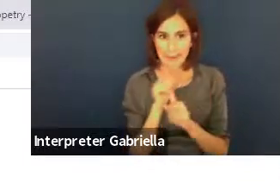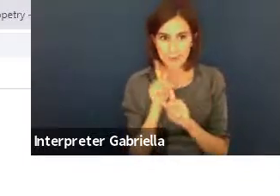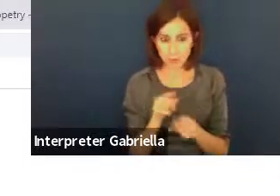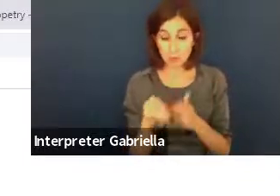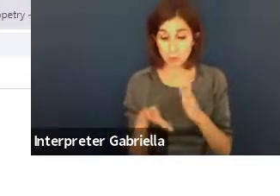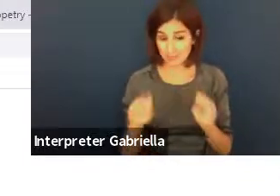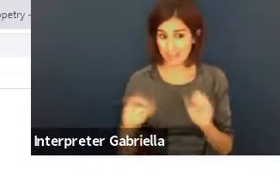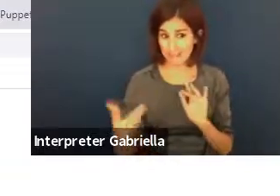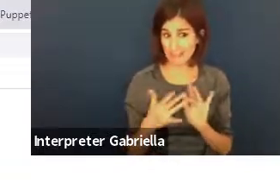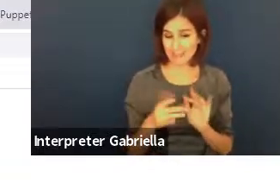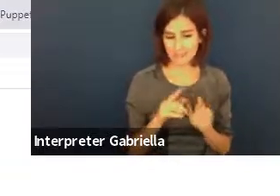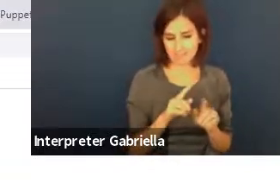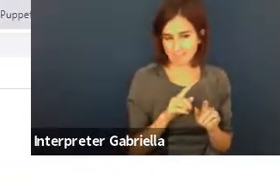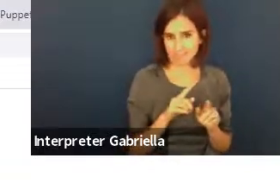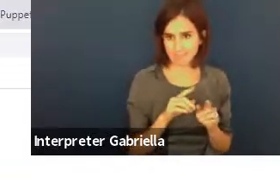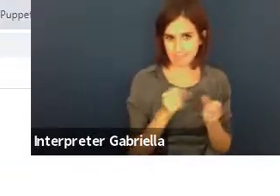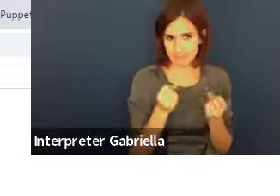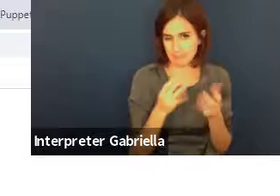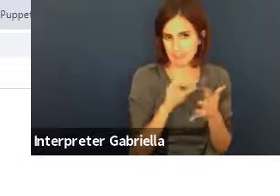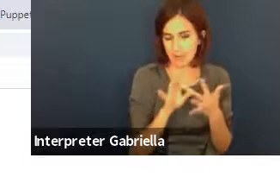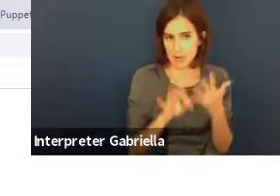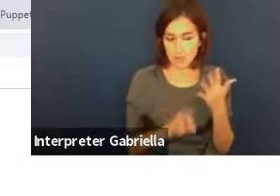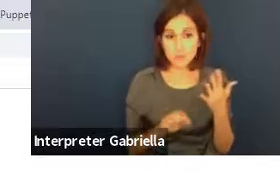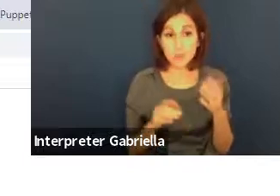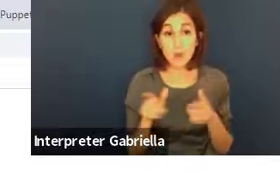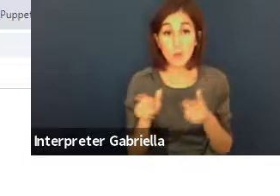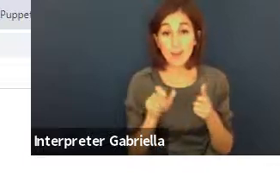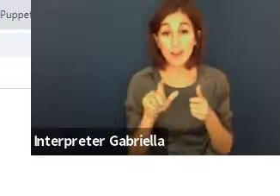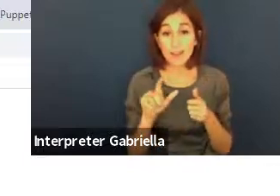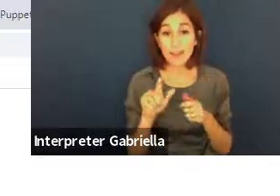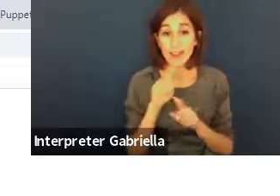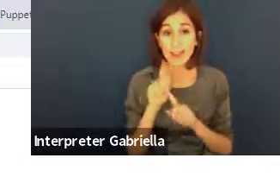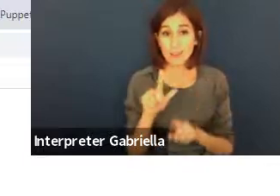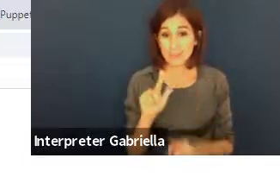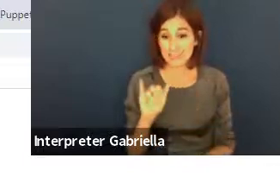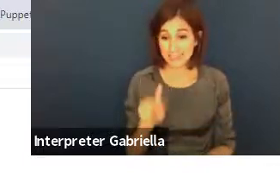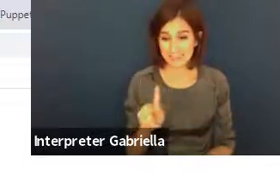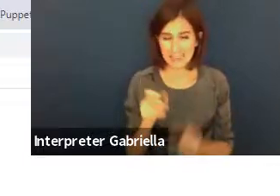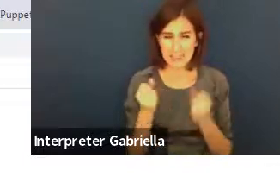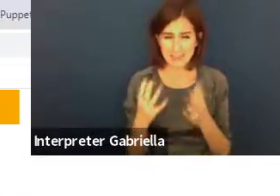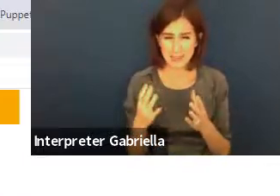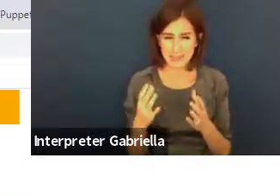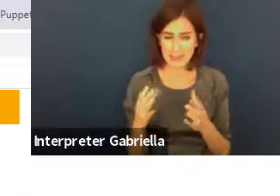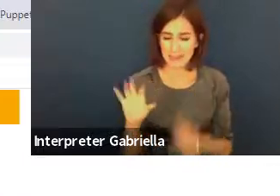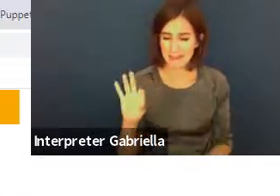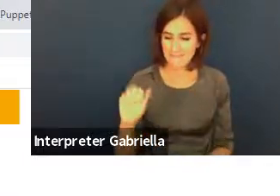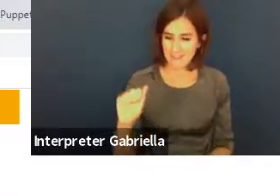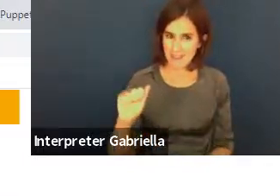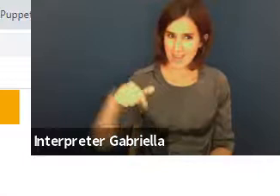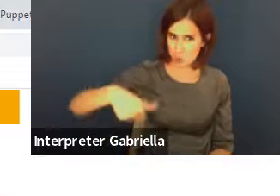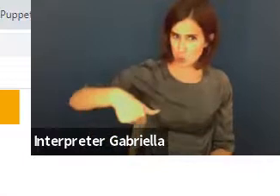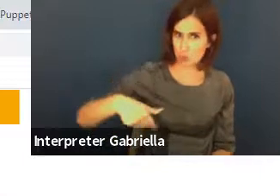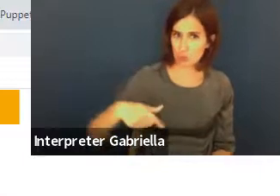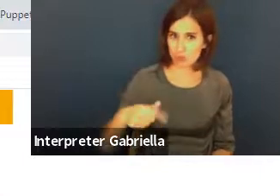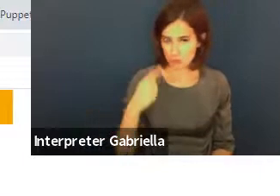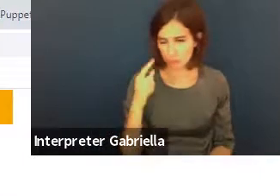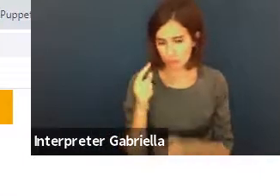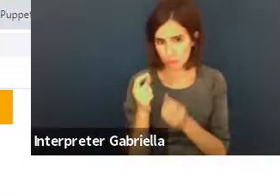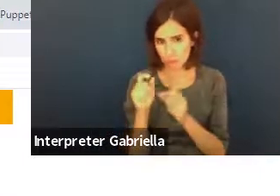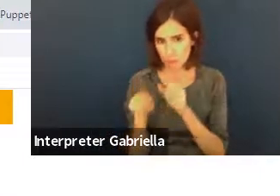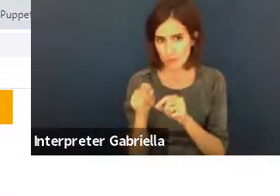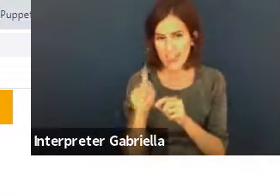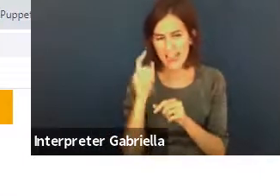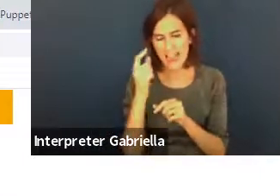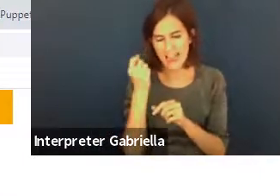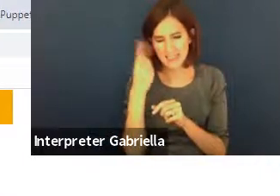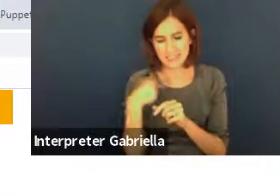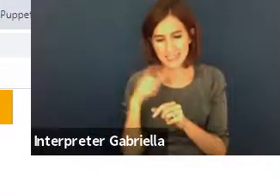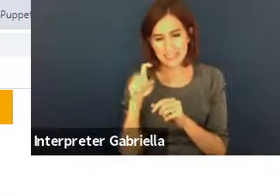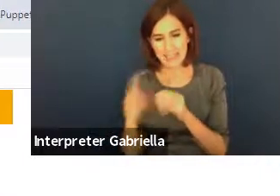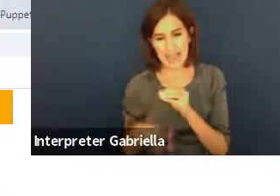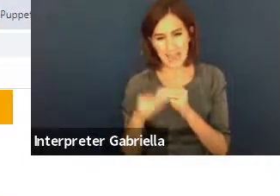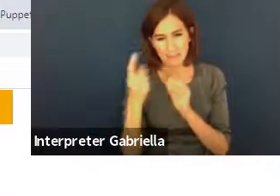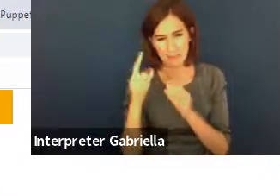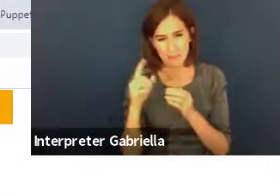Linda Kobashigawa: If they go to our quick answers, Link. We have a lot of FAQs on here. I do. I do realize I need to add something about technology. So I'll add that, and probably put it up here, but we do have